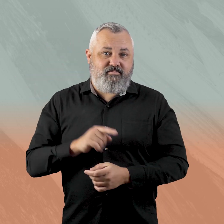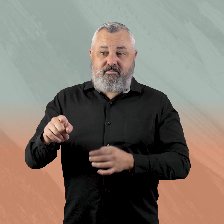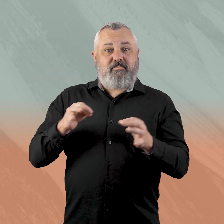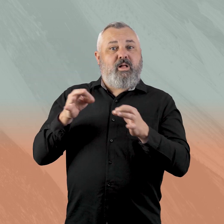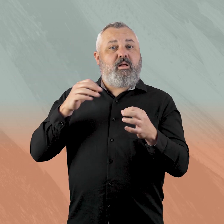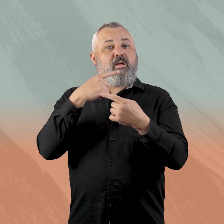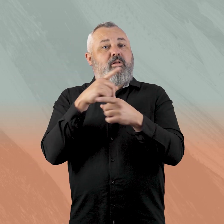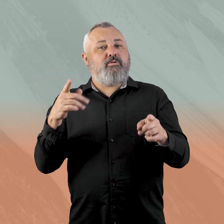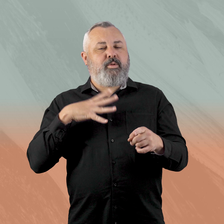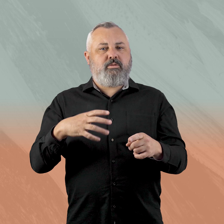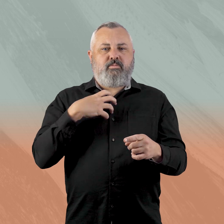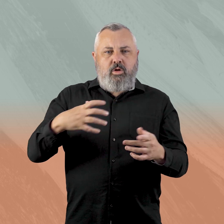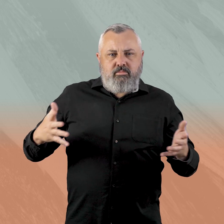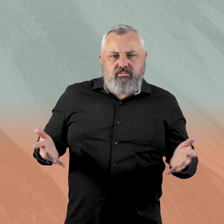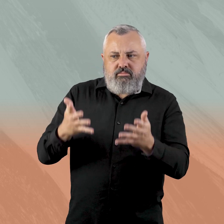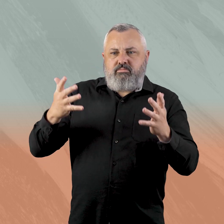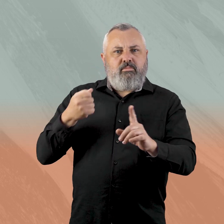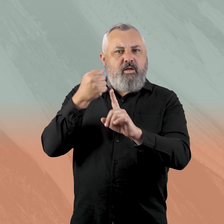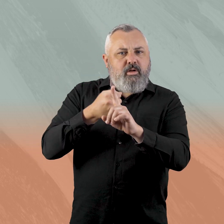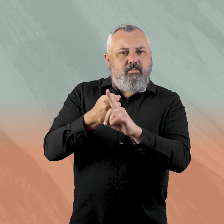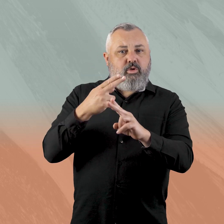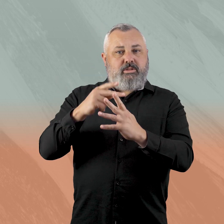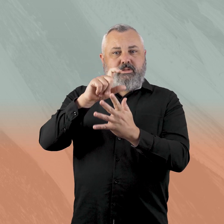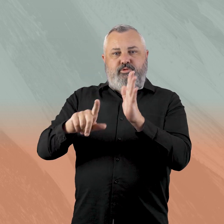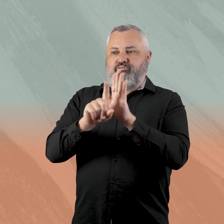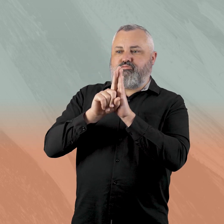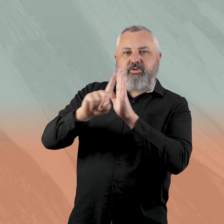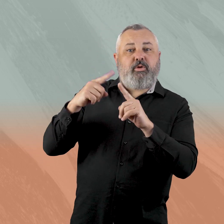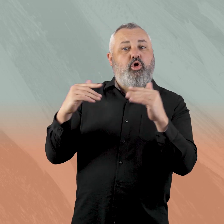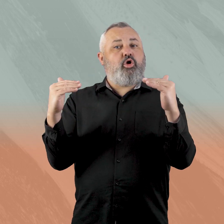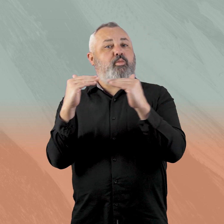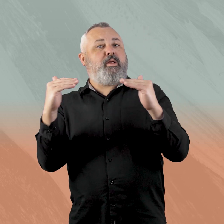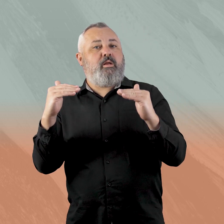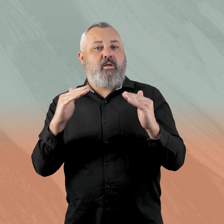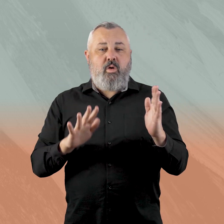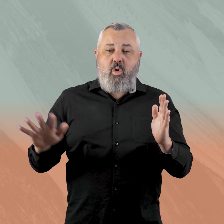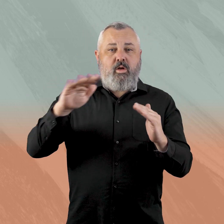This Plan is a call for representation and disability equity to be championed across all